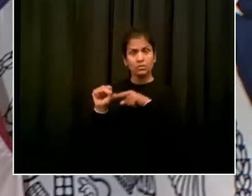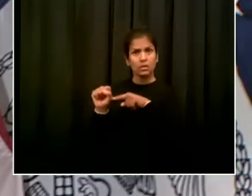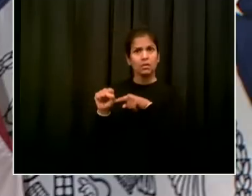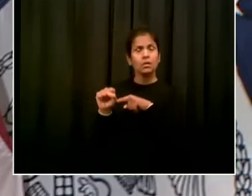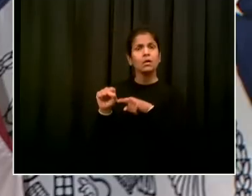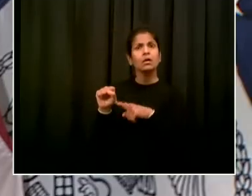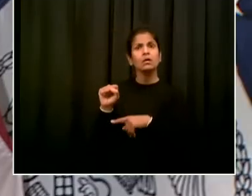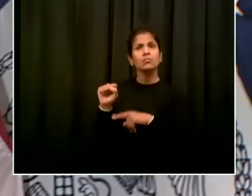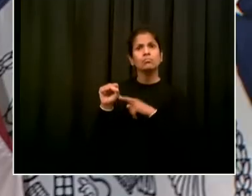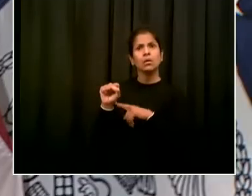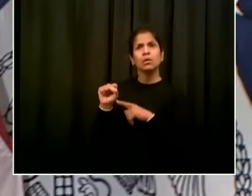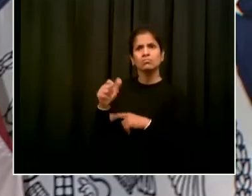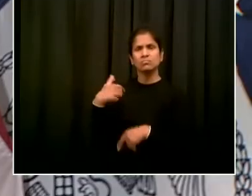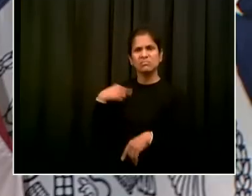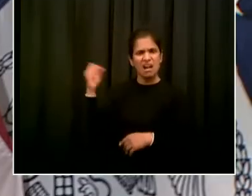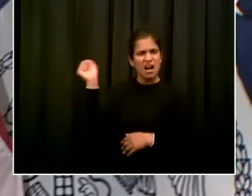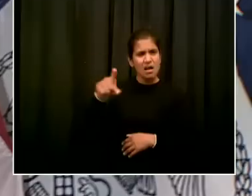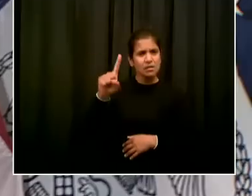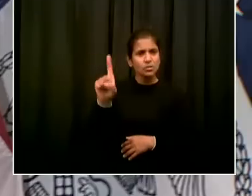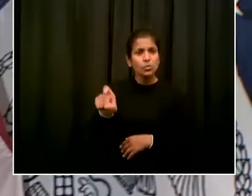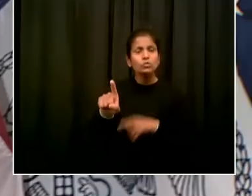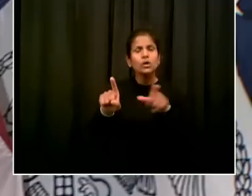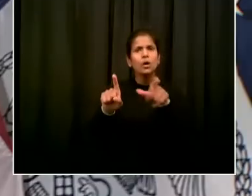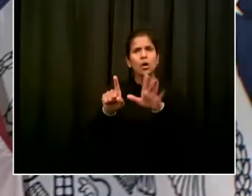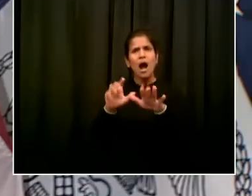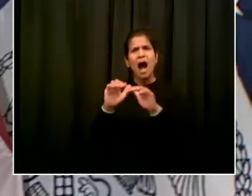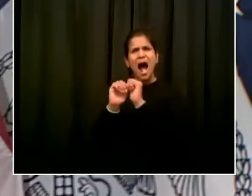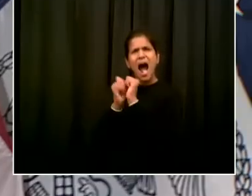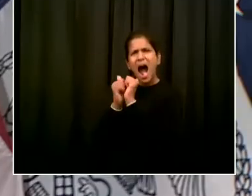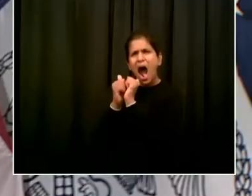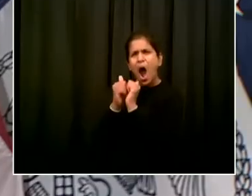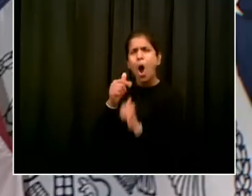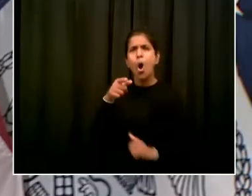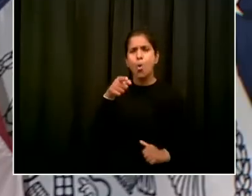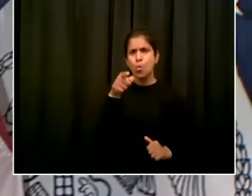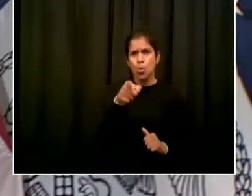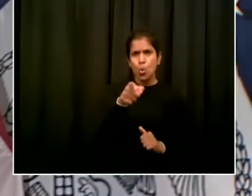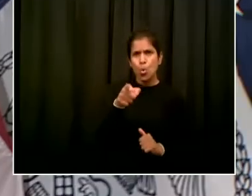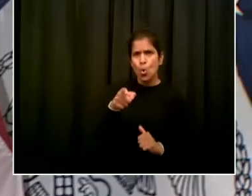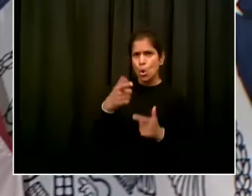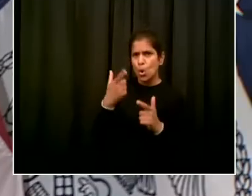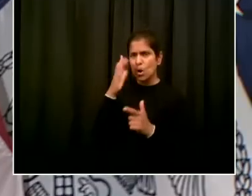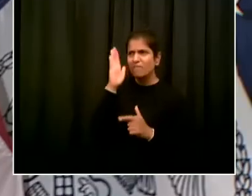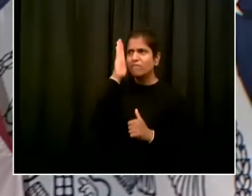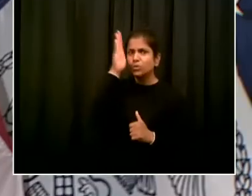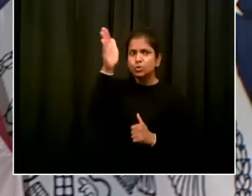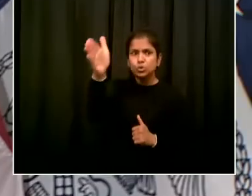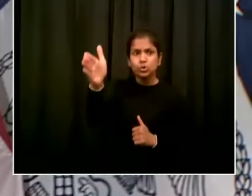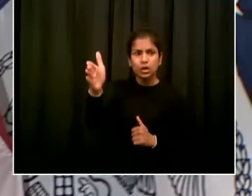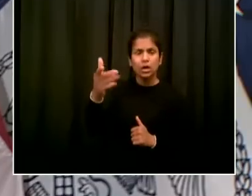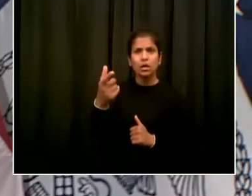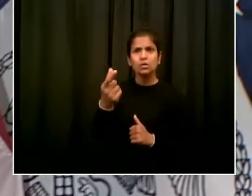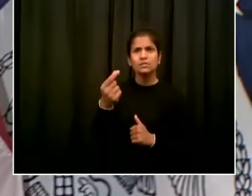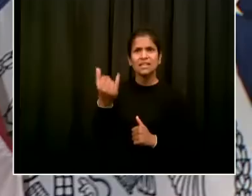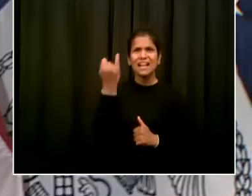RESTRICTIONS ARE IMPOSED IN THOSE ZIP CODES TO DECIDE, THIIS IS GOING TO BE DONE